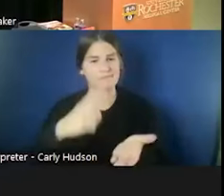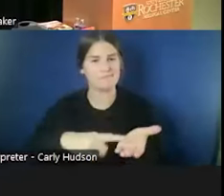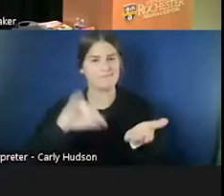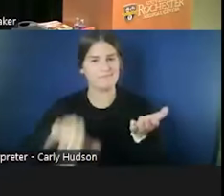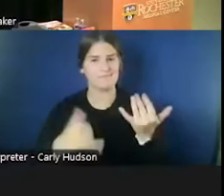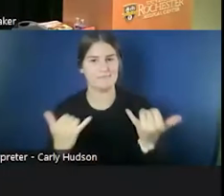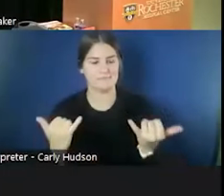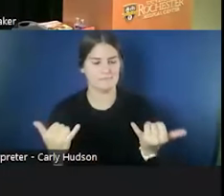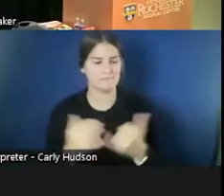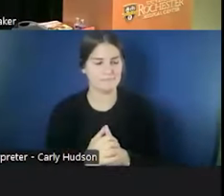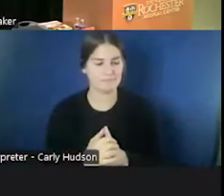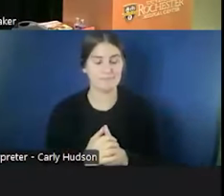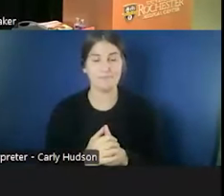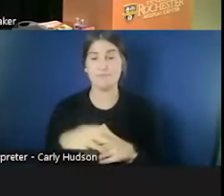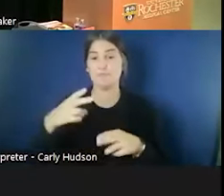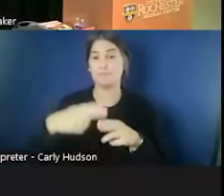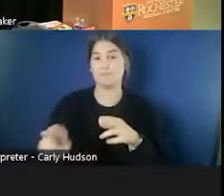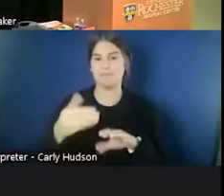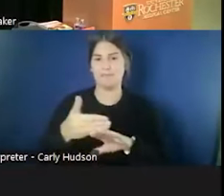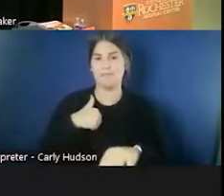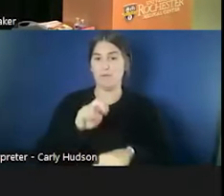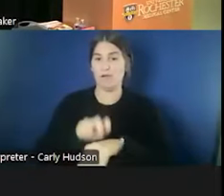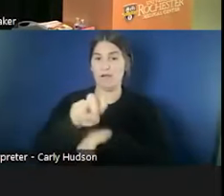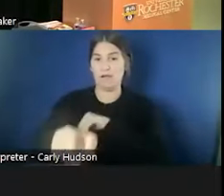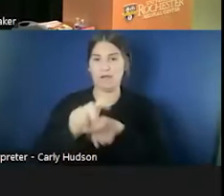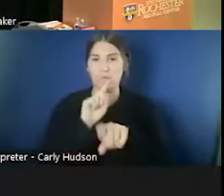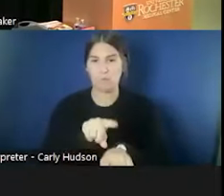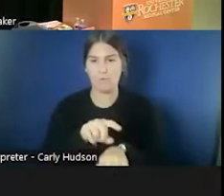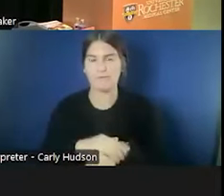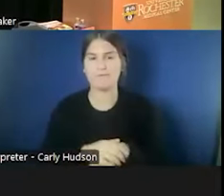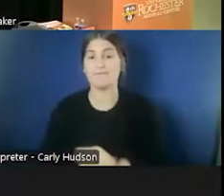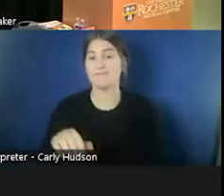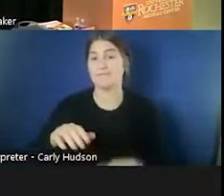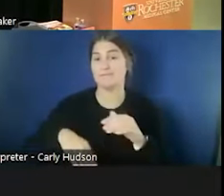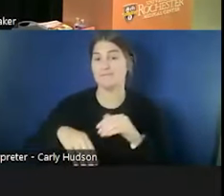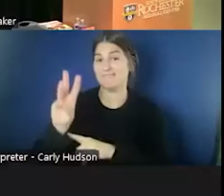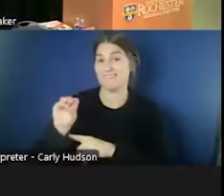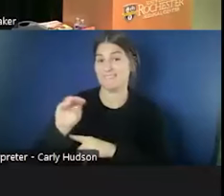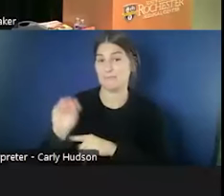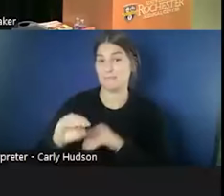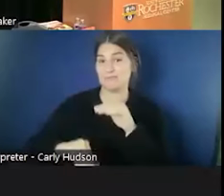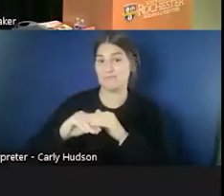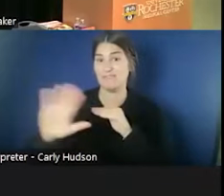want to talk about briefly before I get into the report is up to 60% of your health is determined